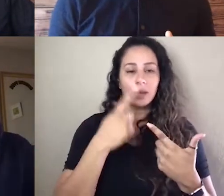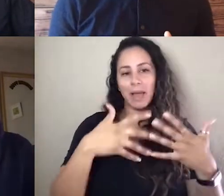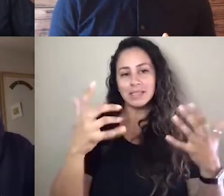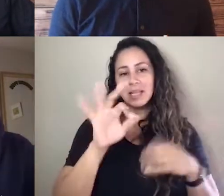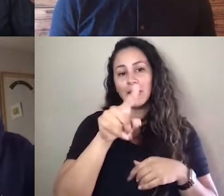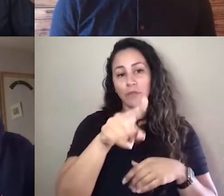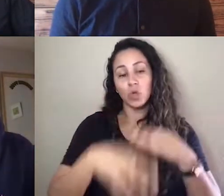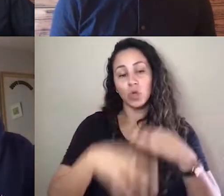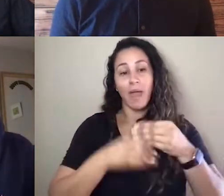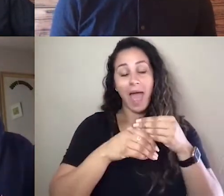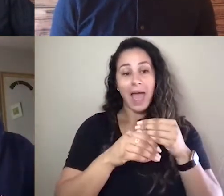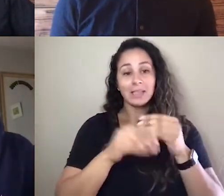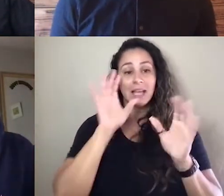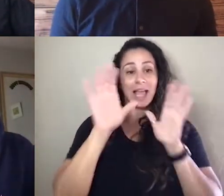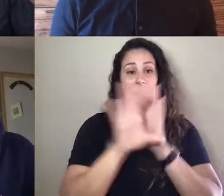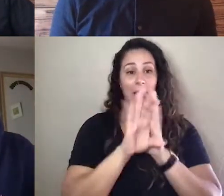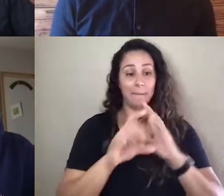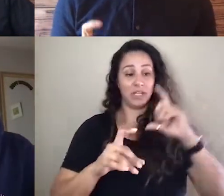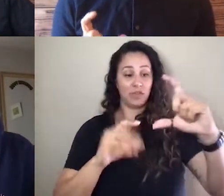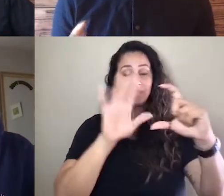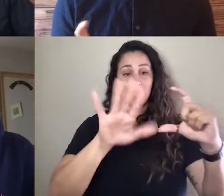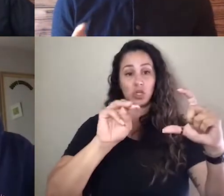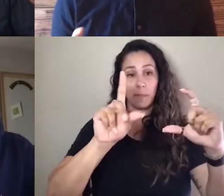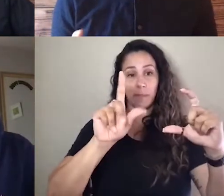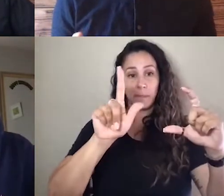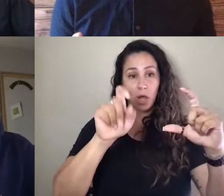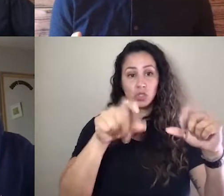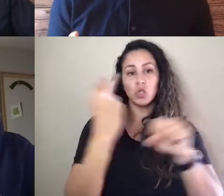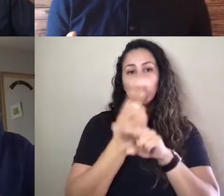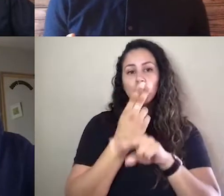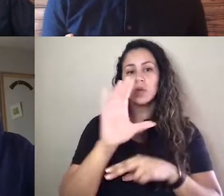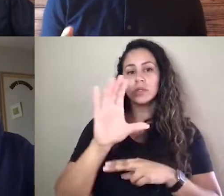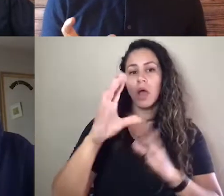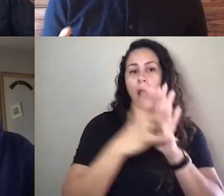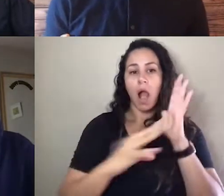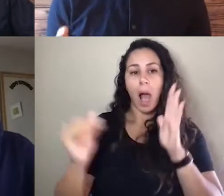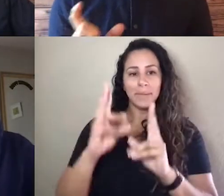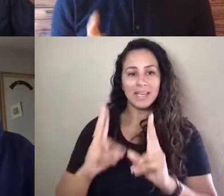BUT IF YOU ADD A FIELD IN THE DESIGN MANAGER AND USE